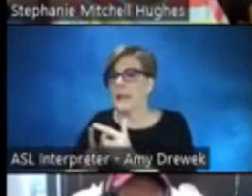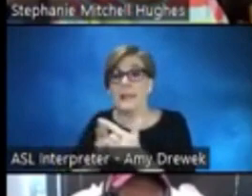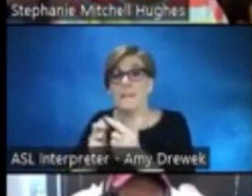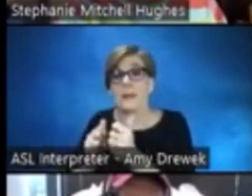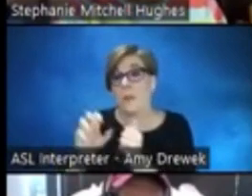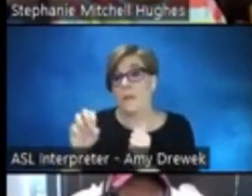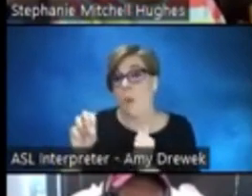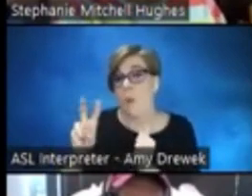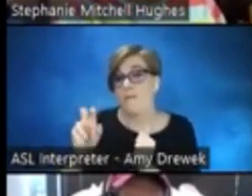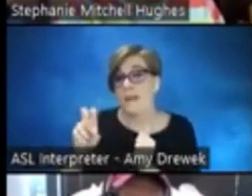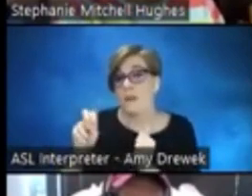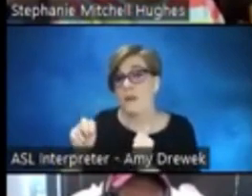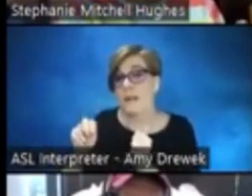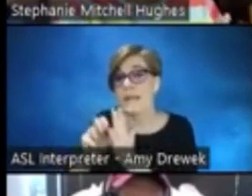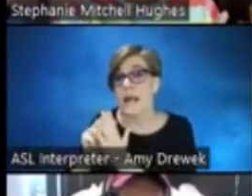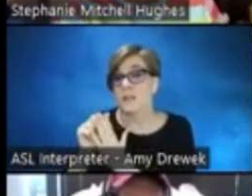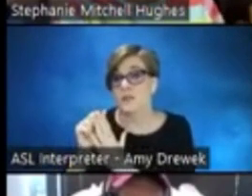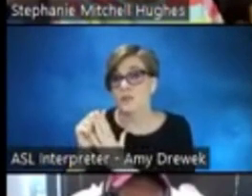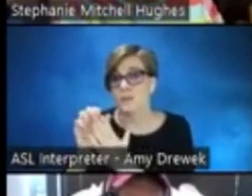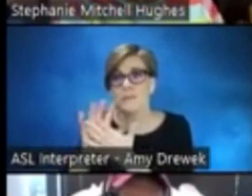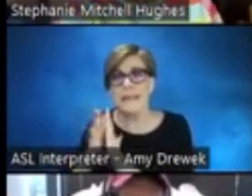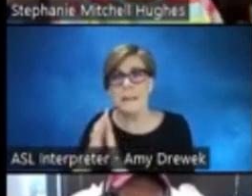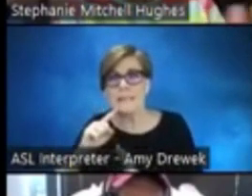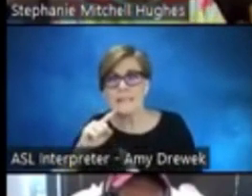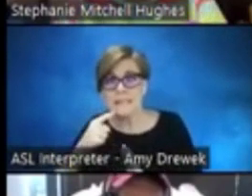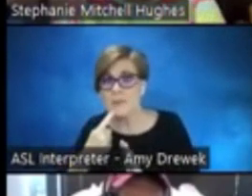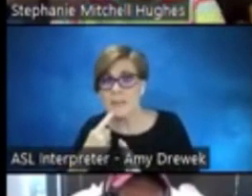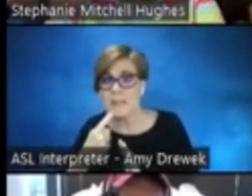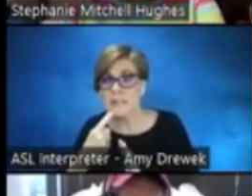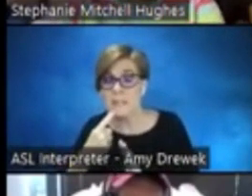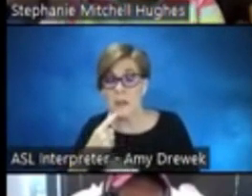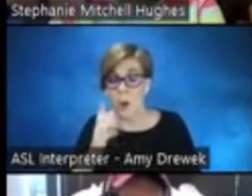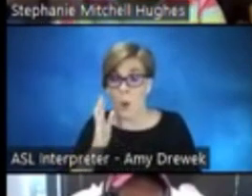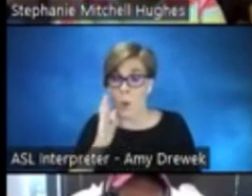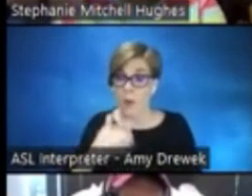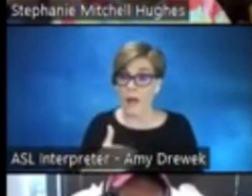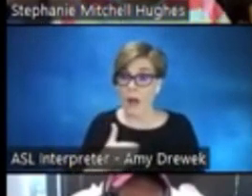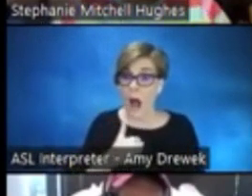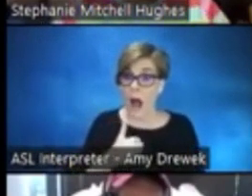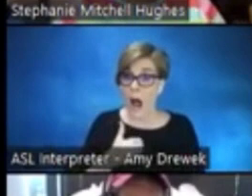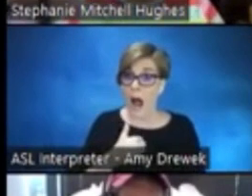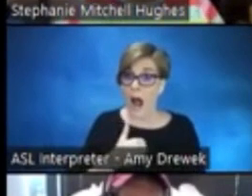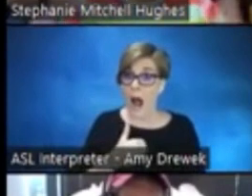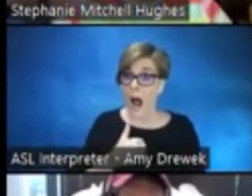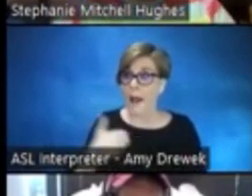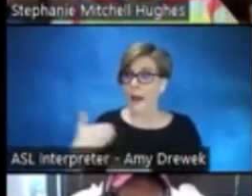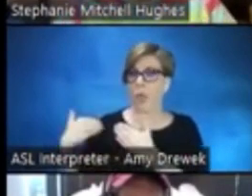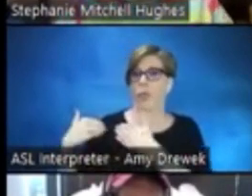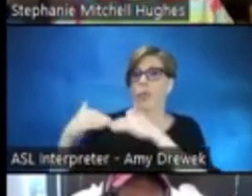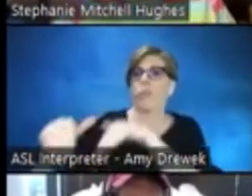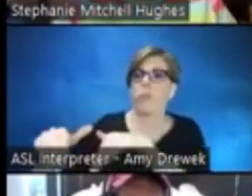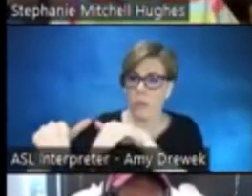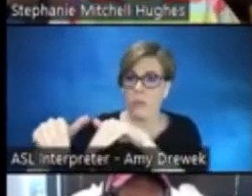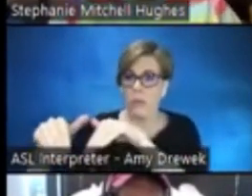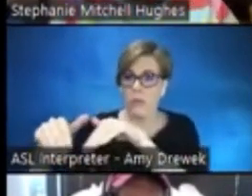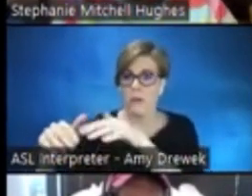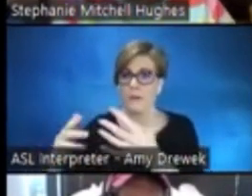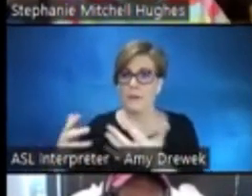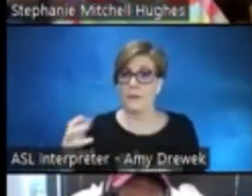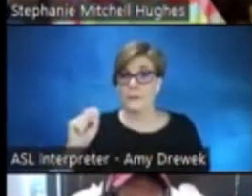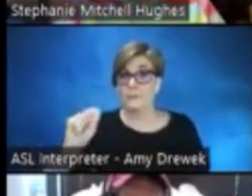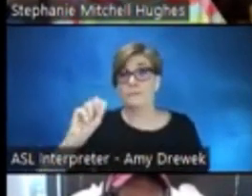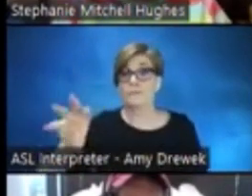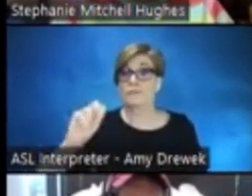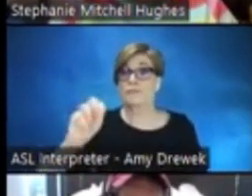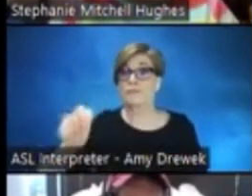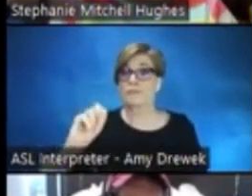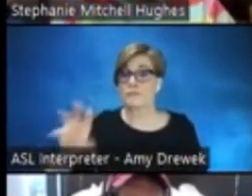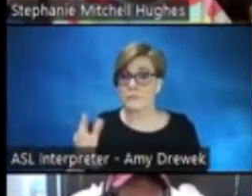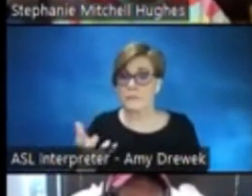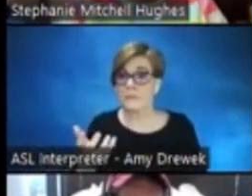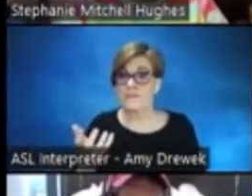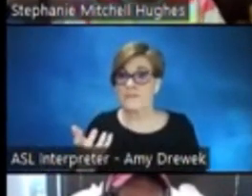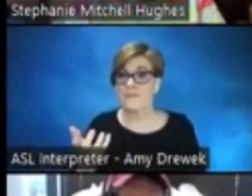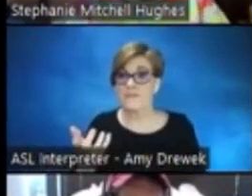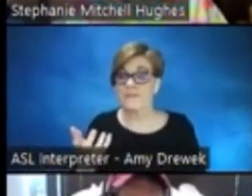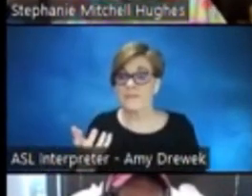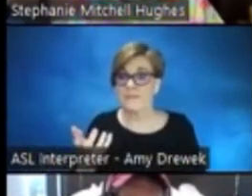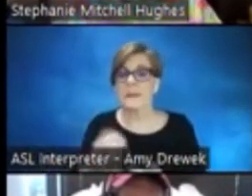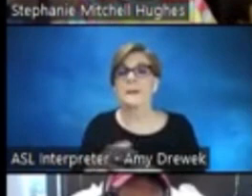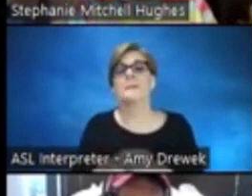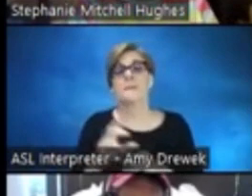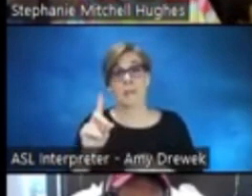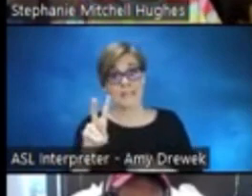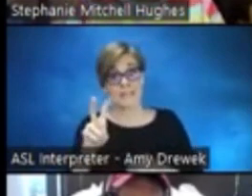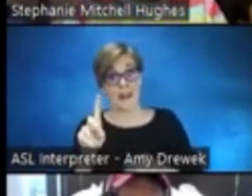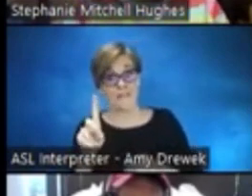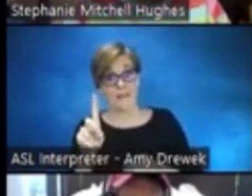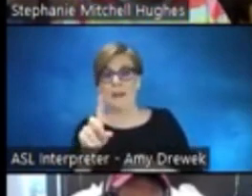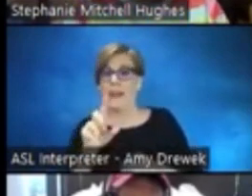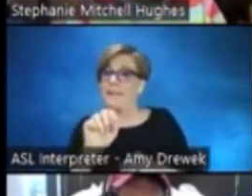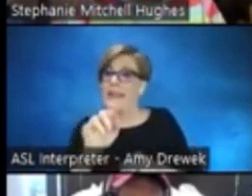CANCER AND I AM NOT GOING TO GO AROUND AND YEAH --